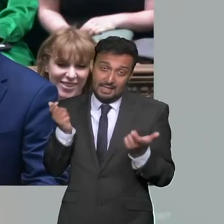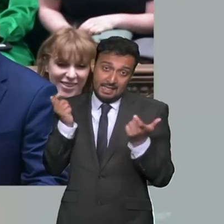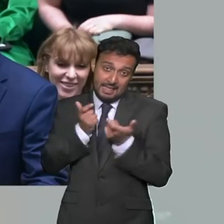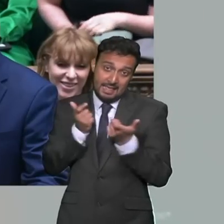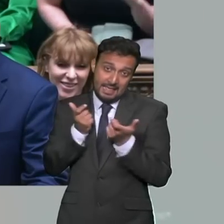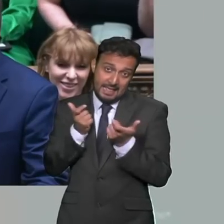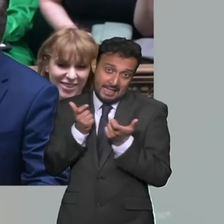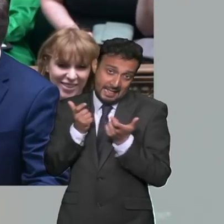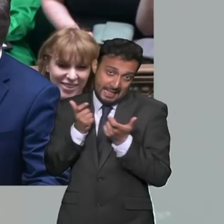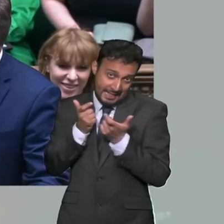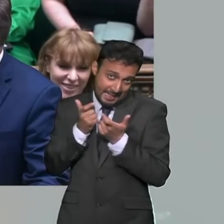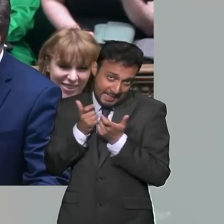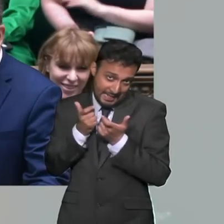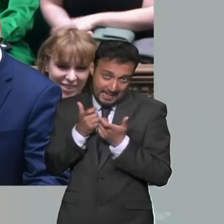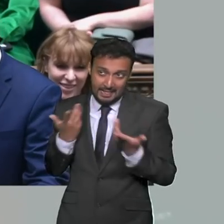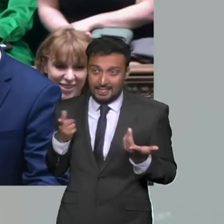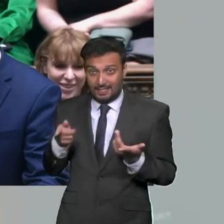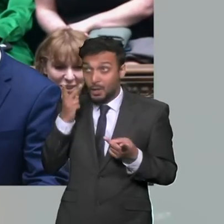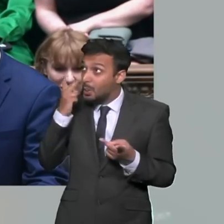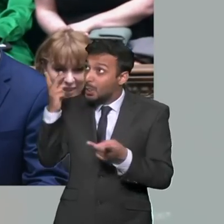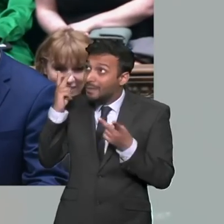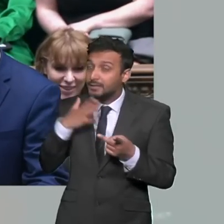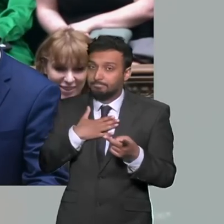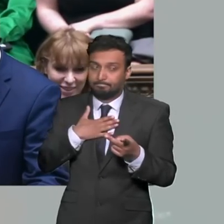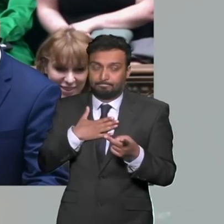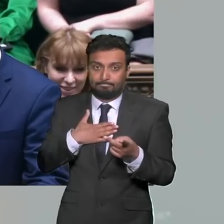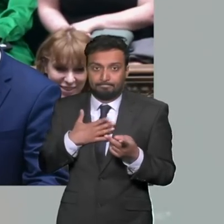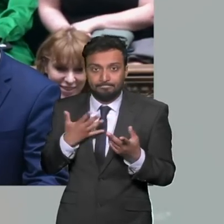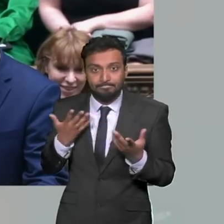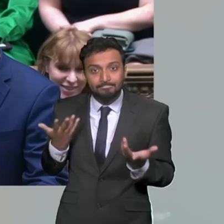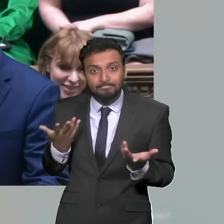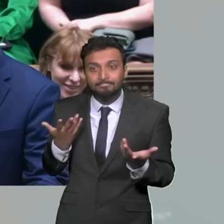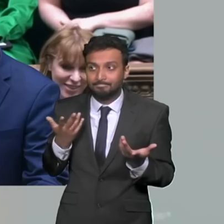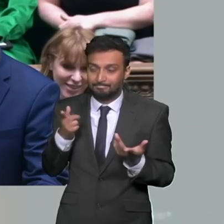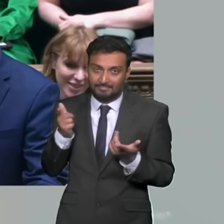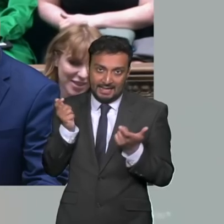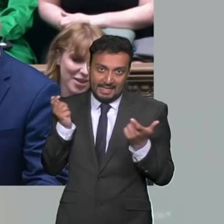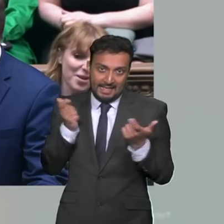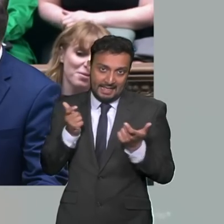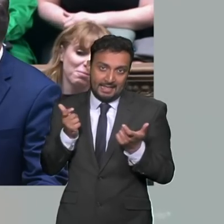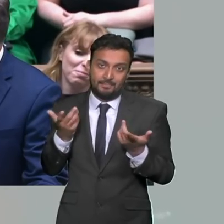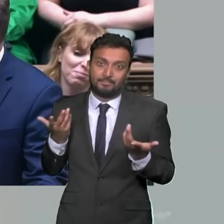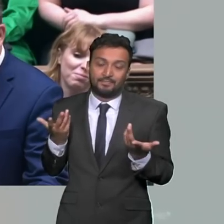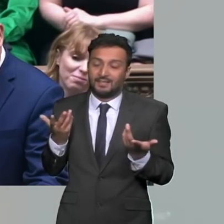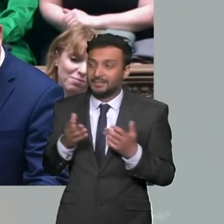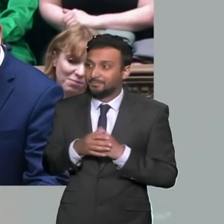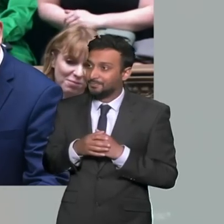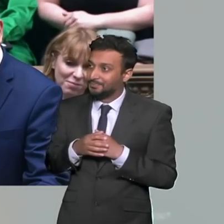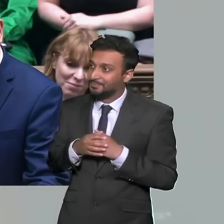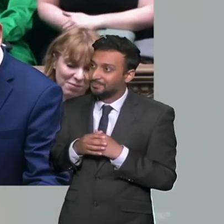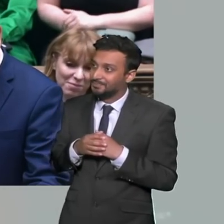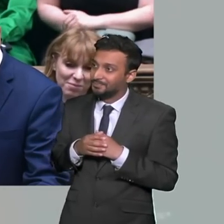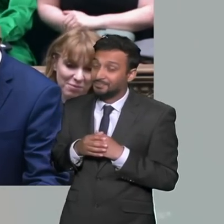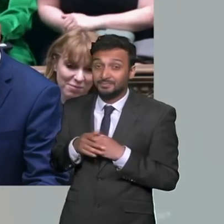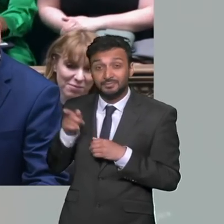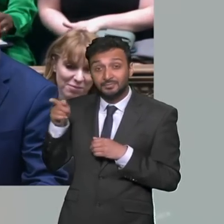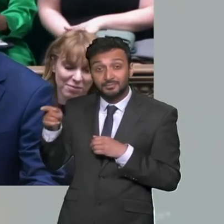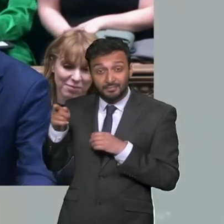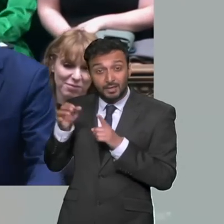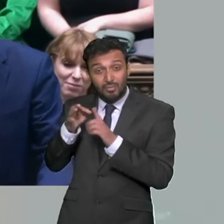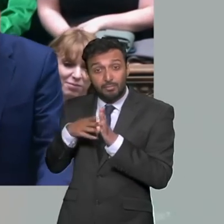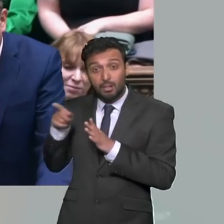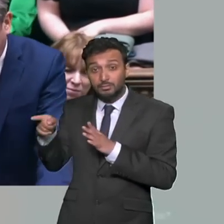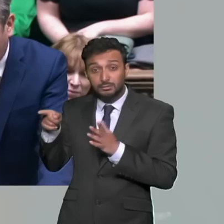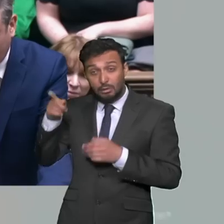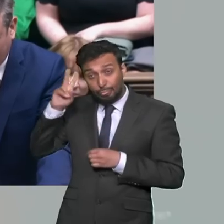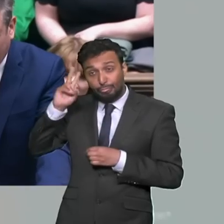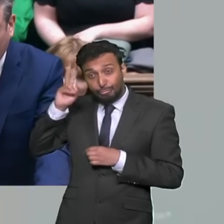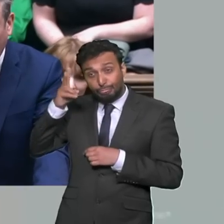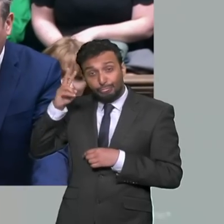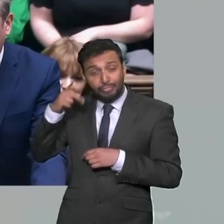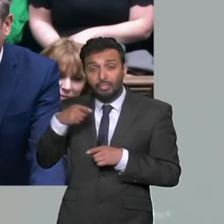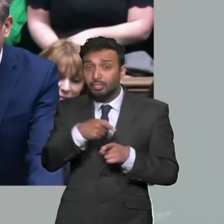But while he dithered and delayed, households across the country suffered when they did